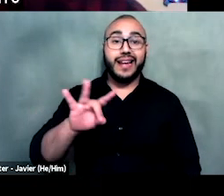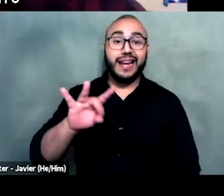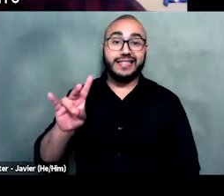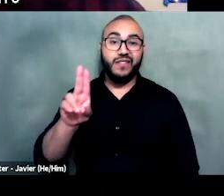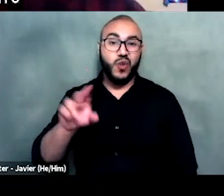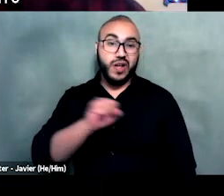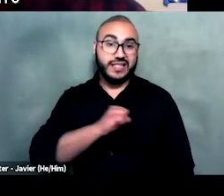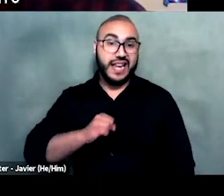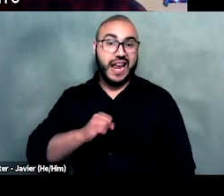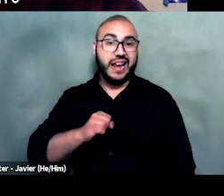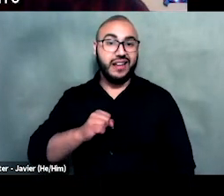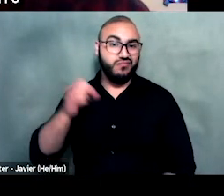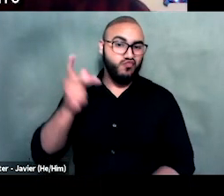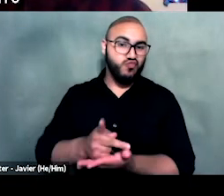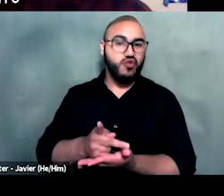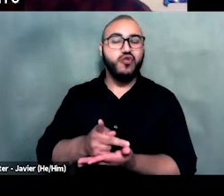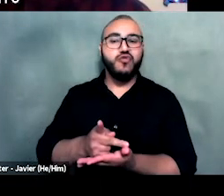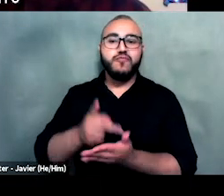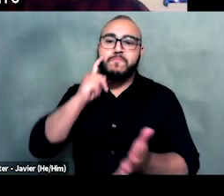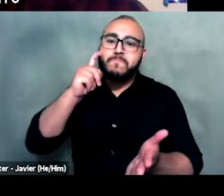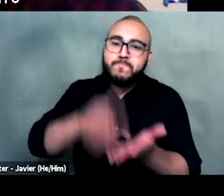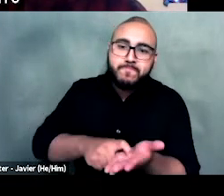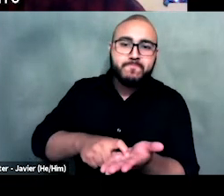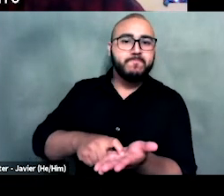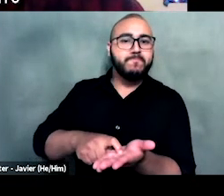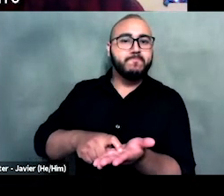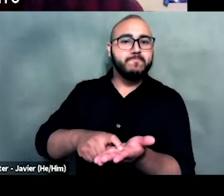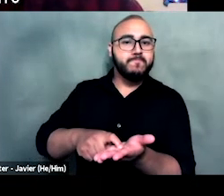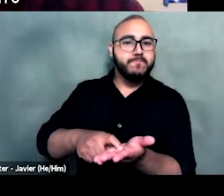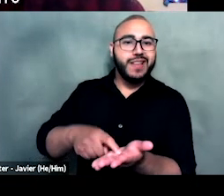passed a resolution acknowledging the historical debt owed to the Iroquois. Again,